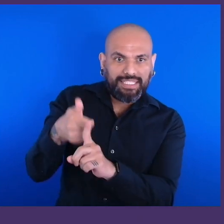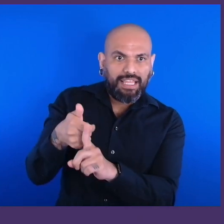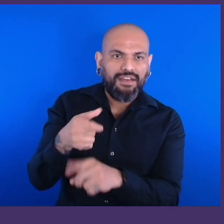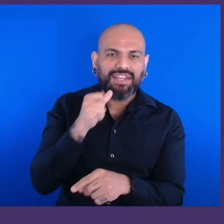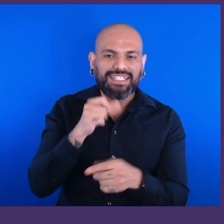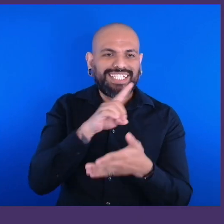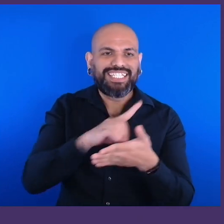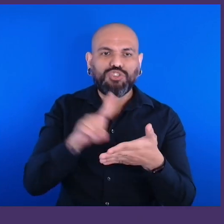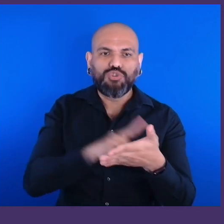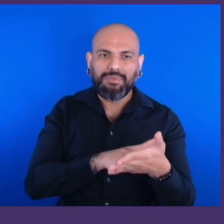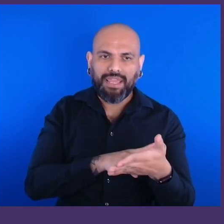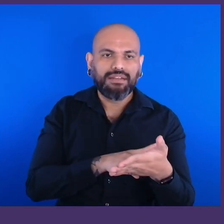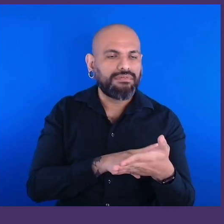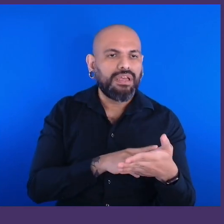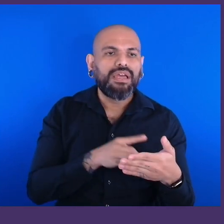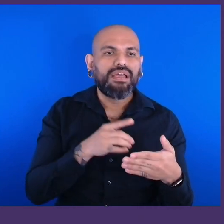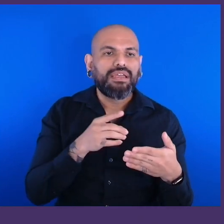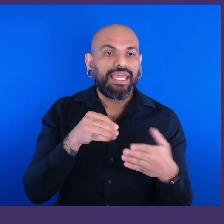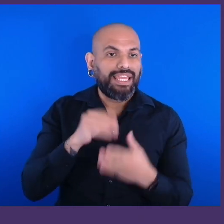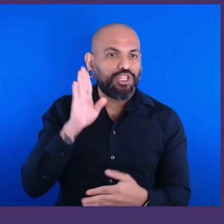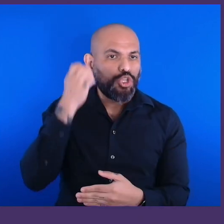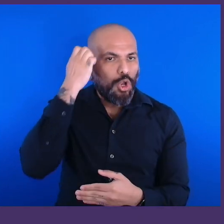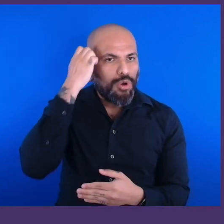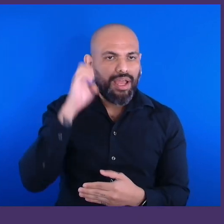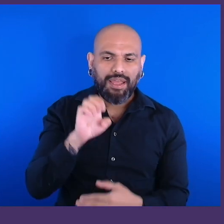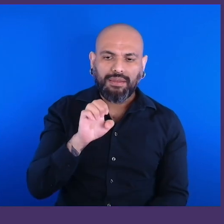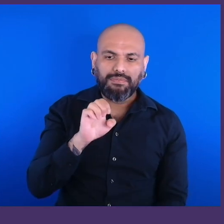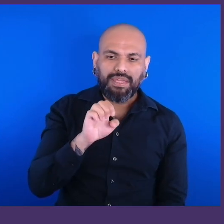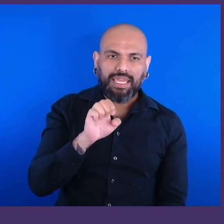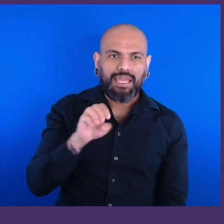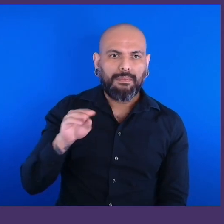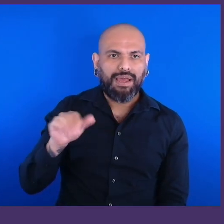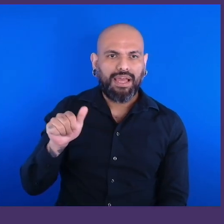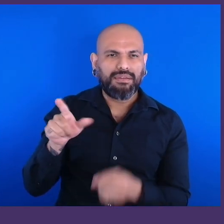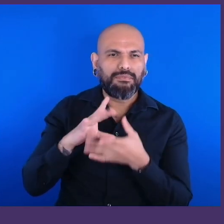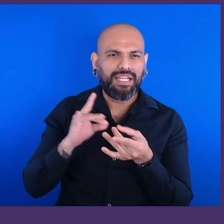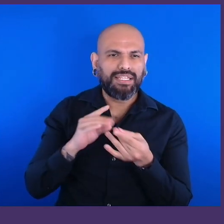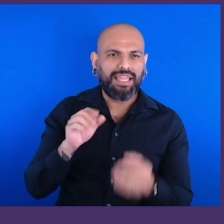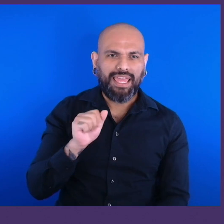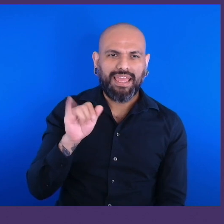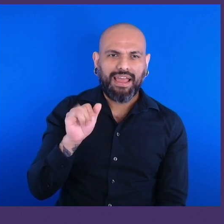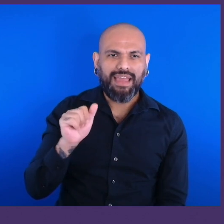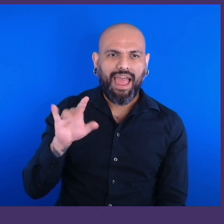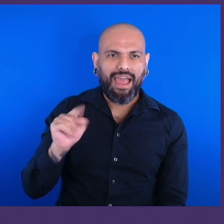And in Europe, Imma mentioned the AI Act, which was basically an effort at the European level